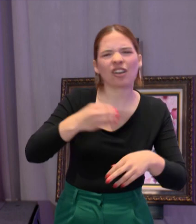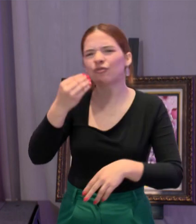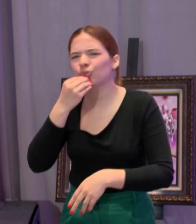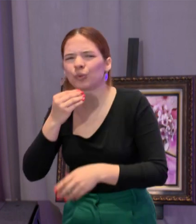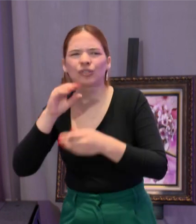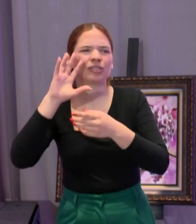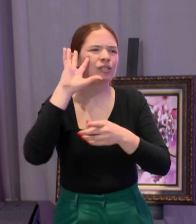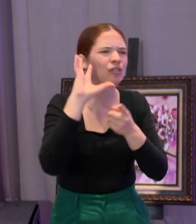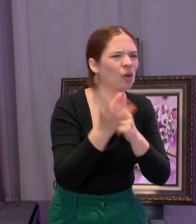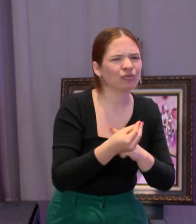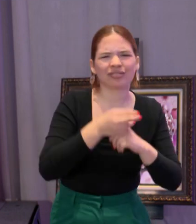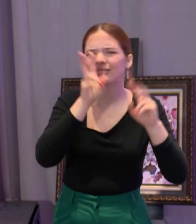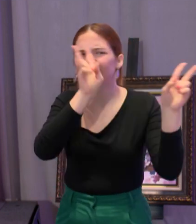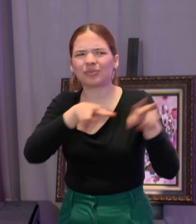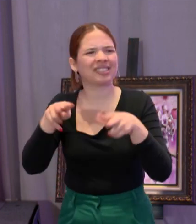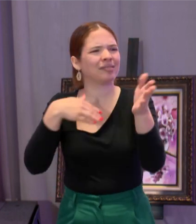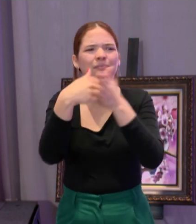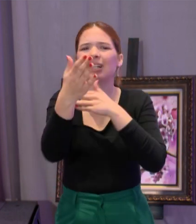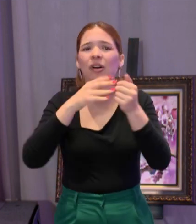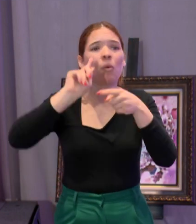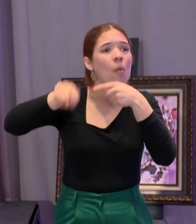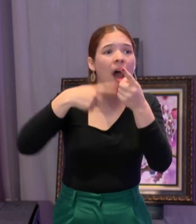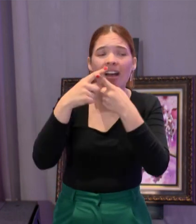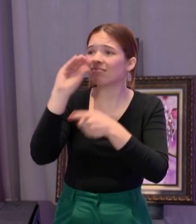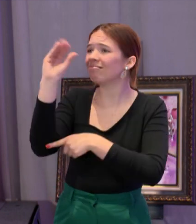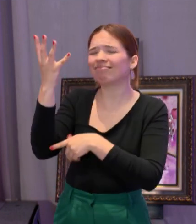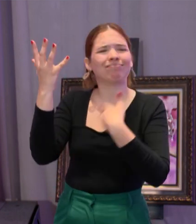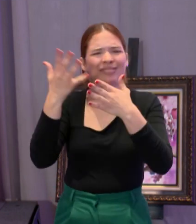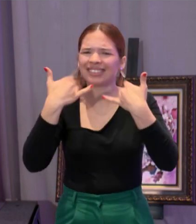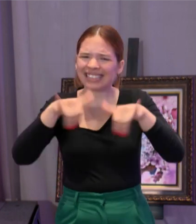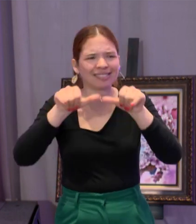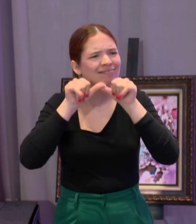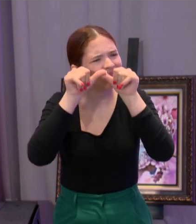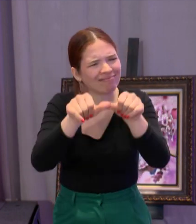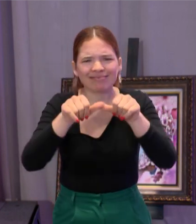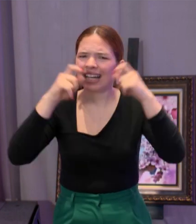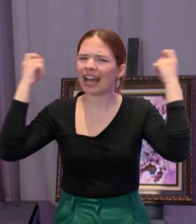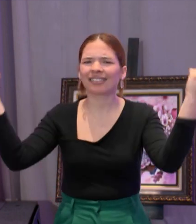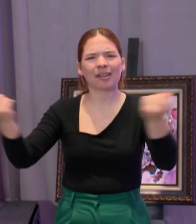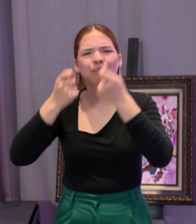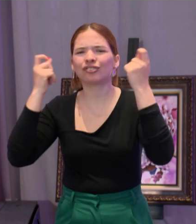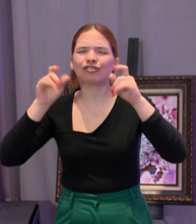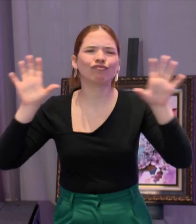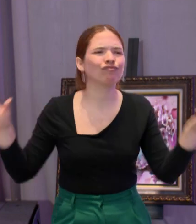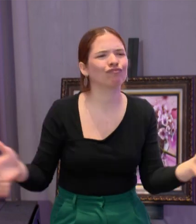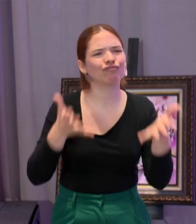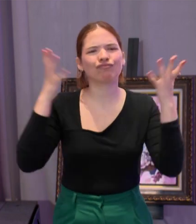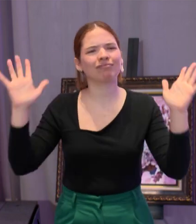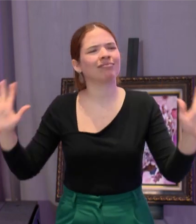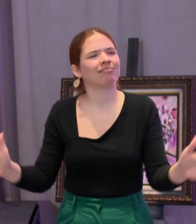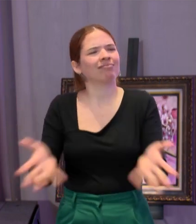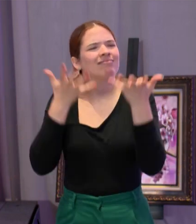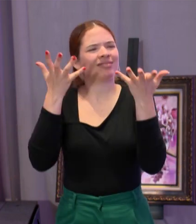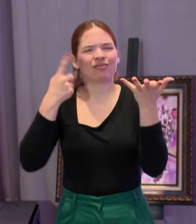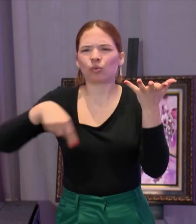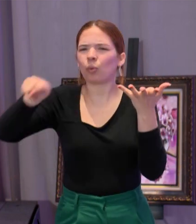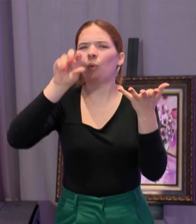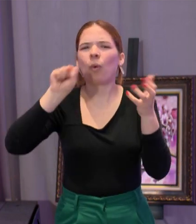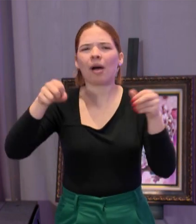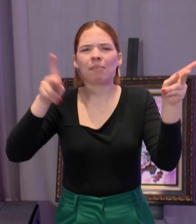MATTER WHEN THE TREES BLOOM, AS MAYOR BOWSER SAID, THE FESTIVAL WILL BRING LOTS OF PEOPLE TO